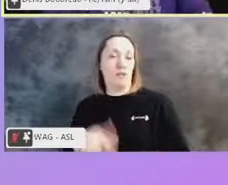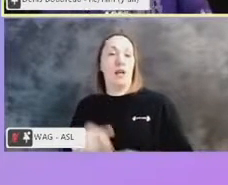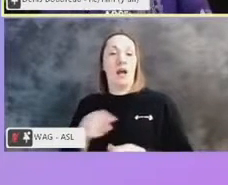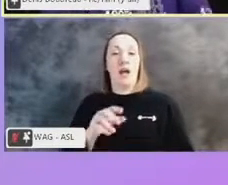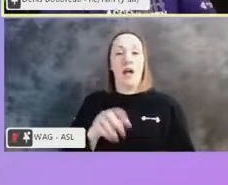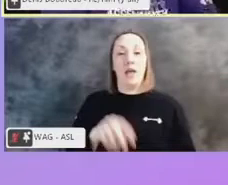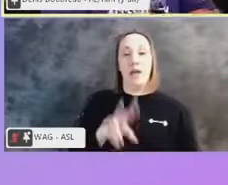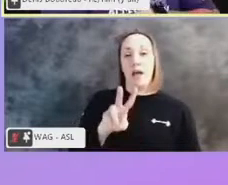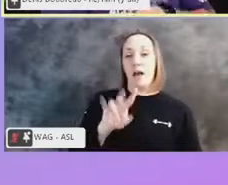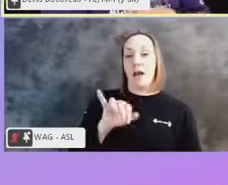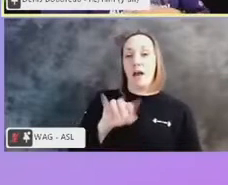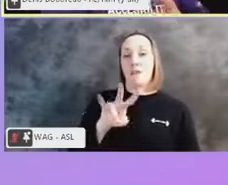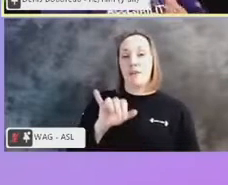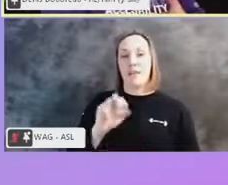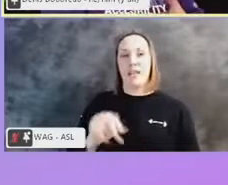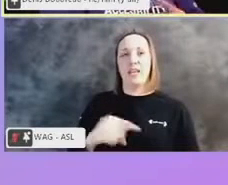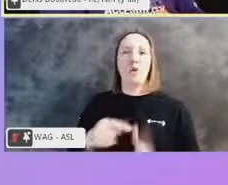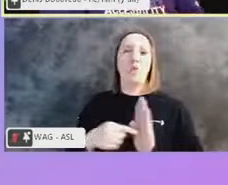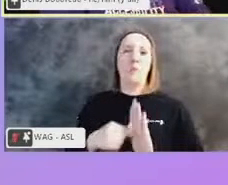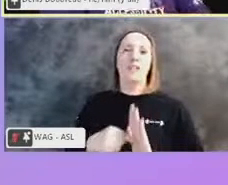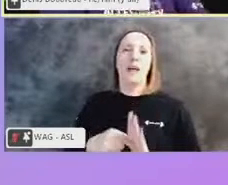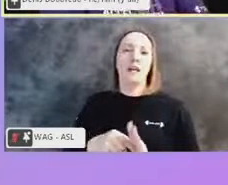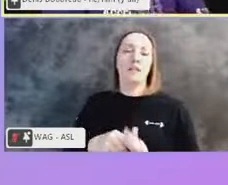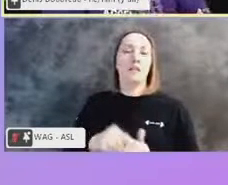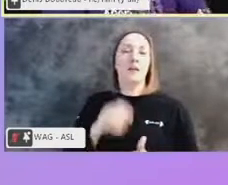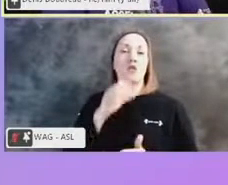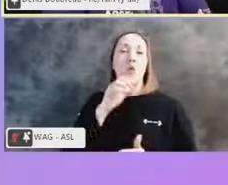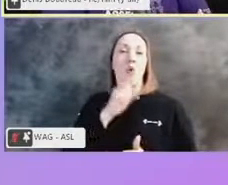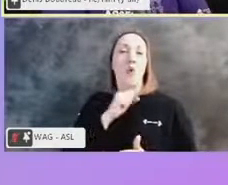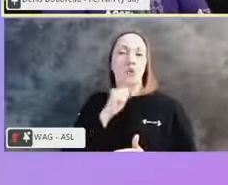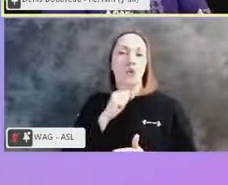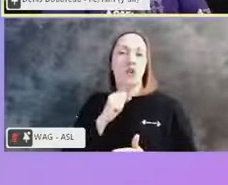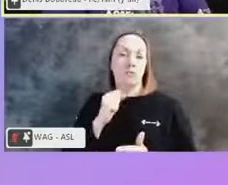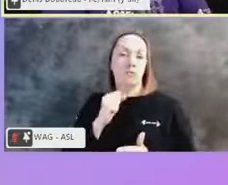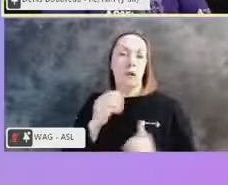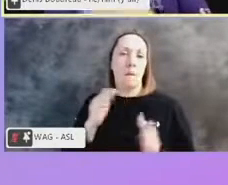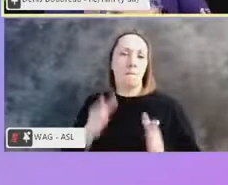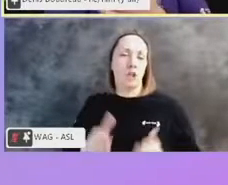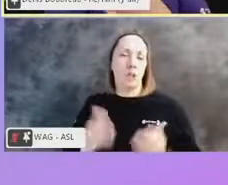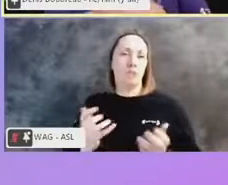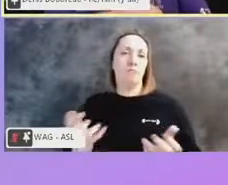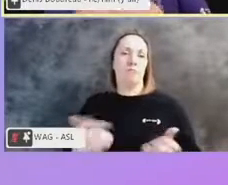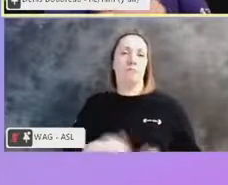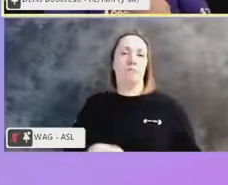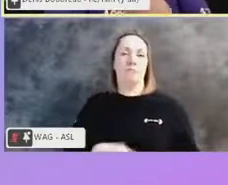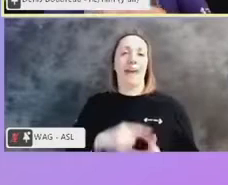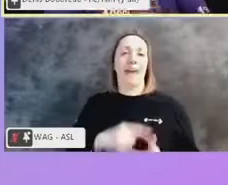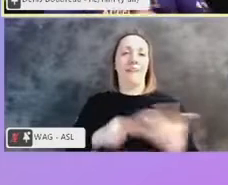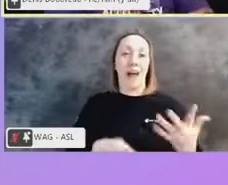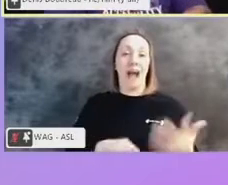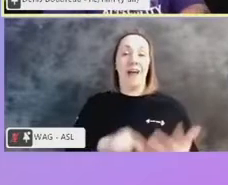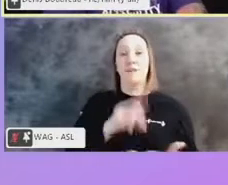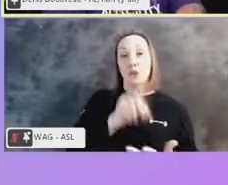those things or you should you avoid doing those things. There's also one for Vivian, also, who represents an